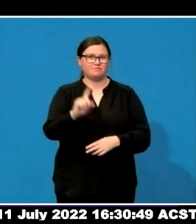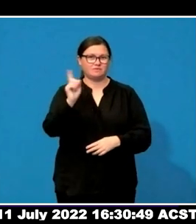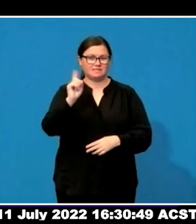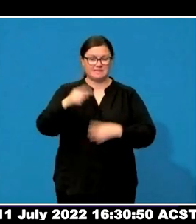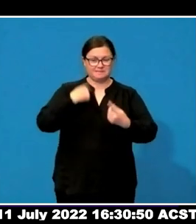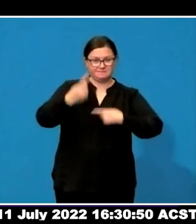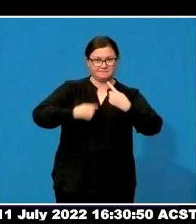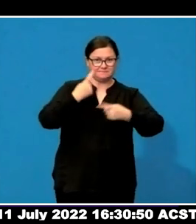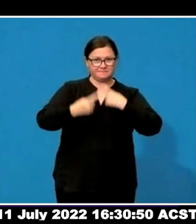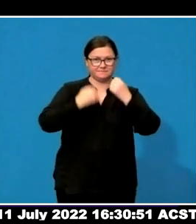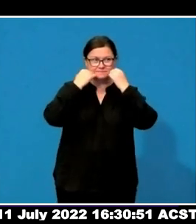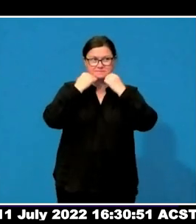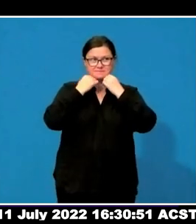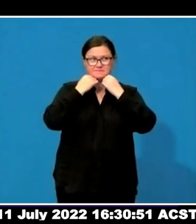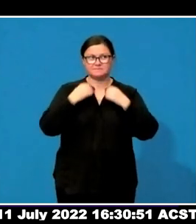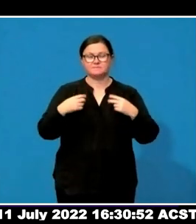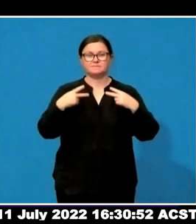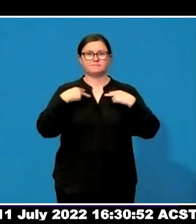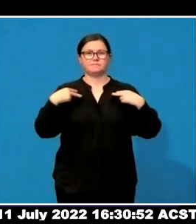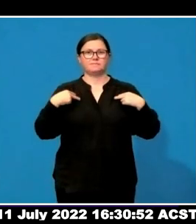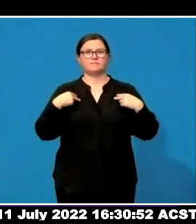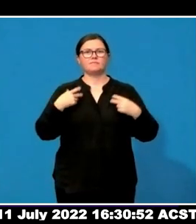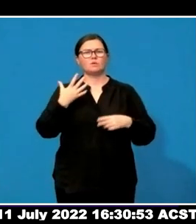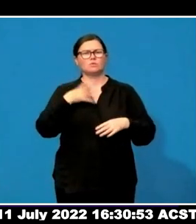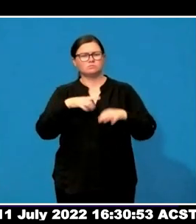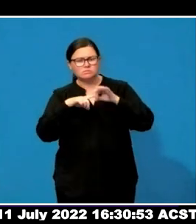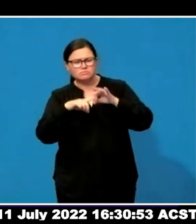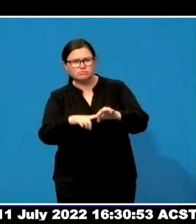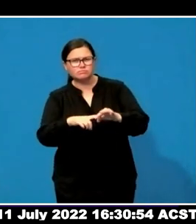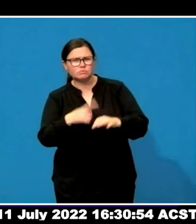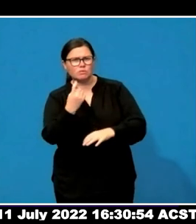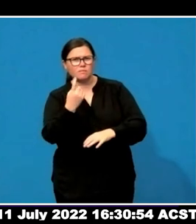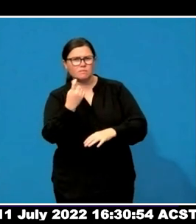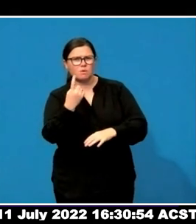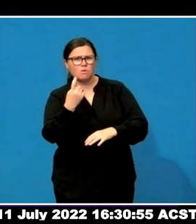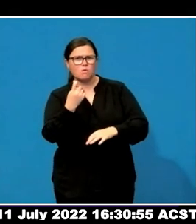Sorry? MR GRIFFIN: One technical question I omitted to ask earlier on. Yes, all right.